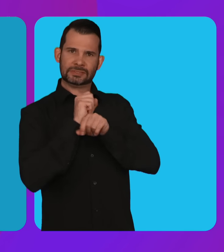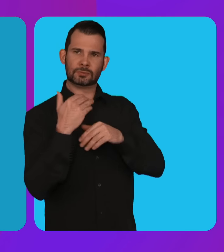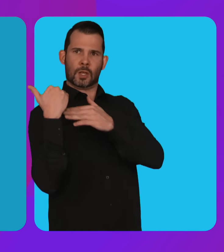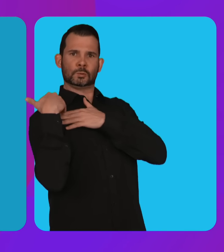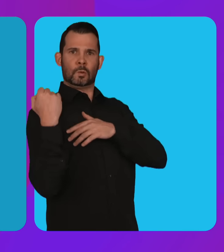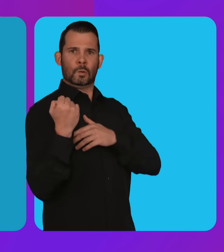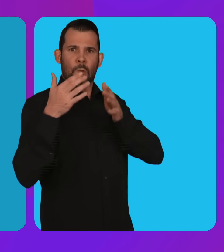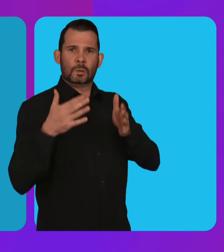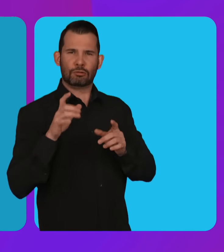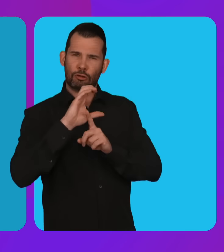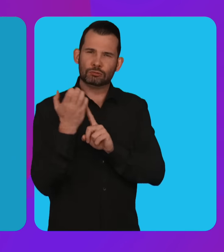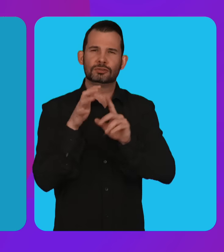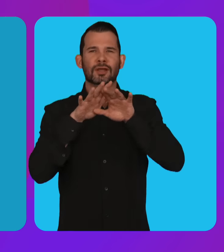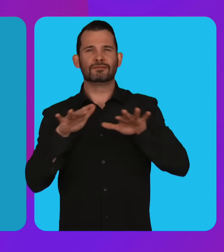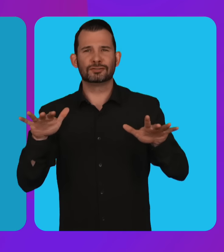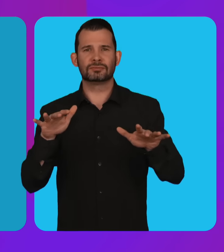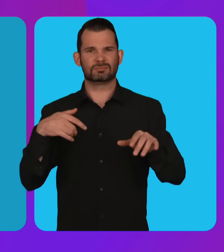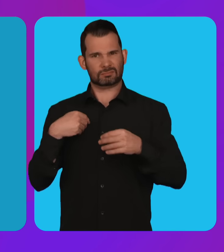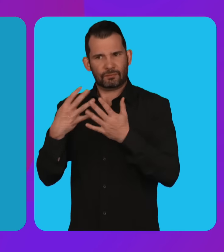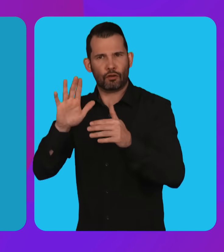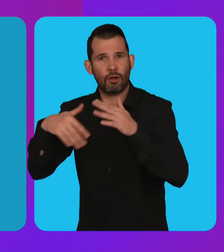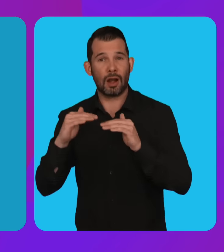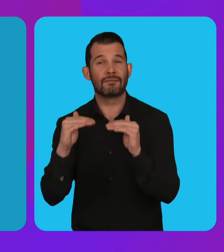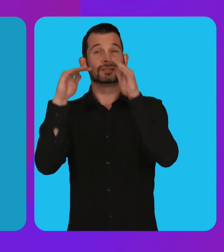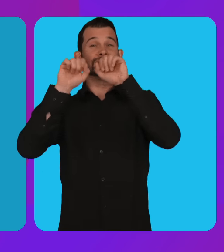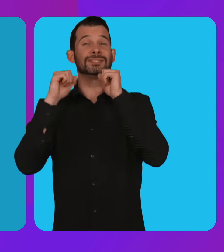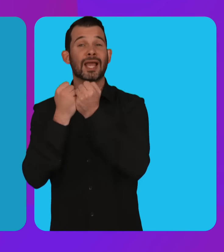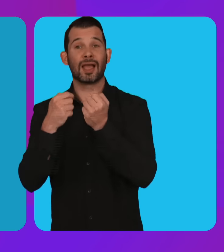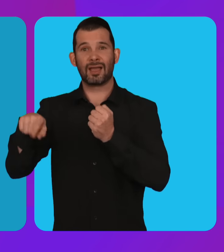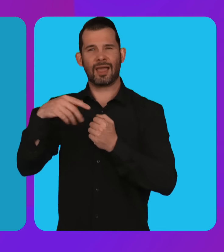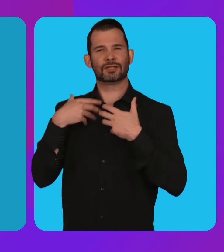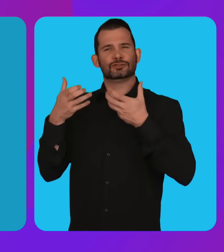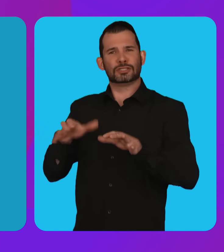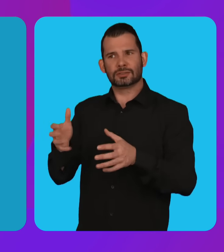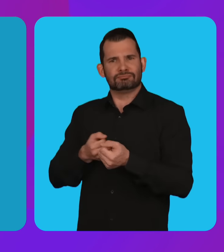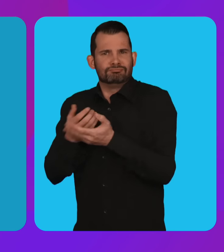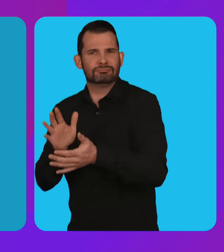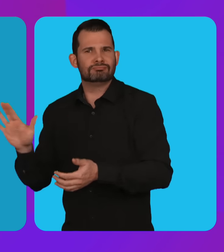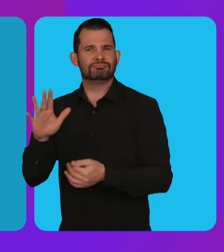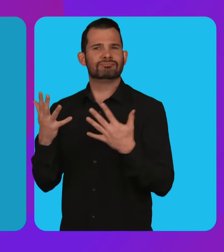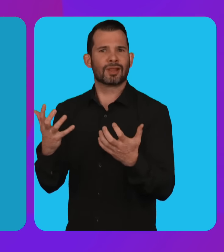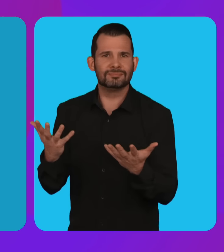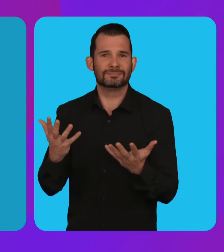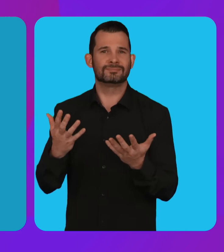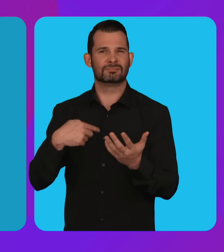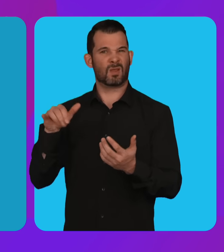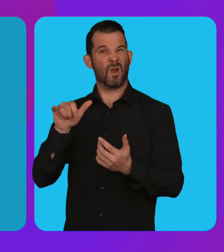We give all levels of society a chance to have their say. We are also the guardians of pluralism,